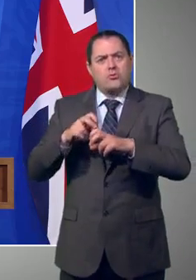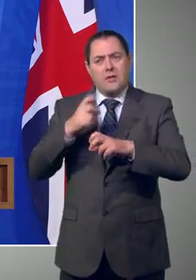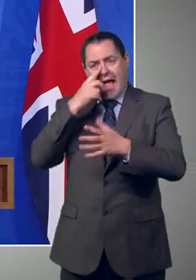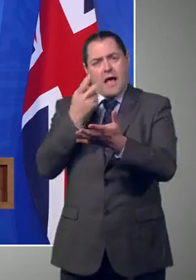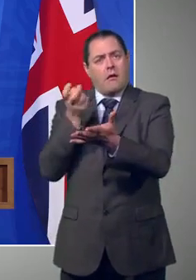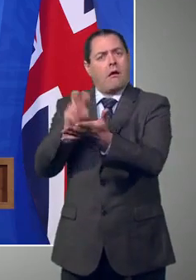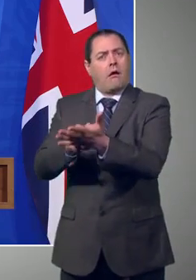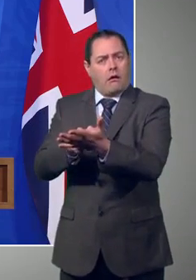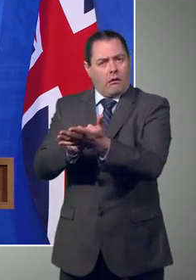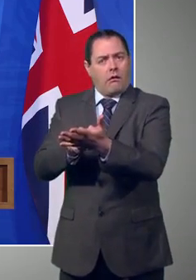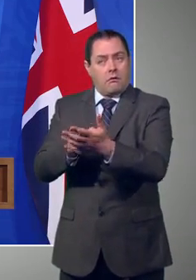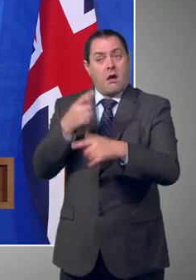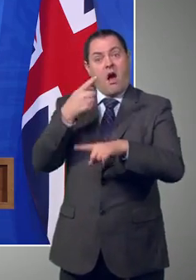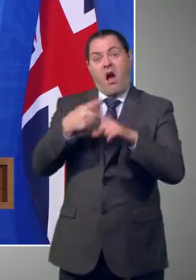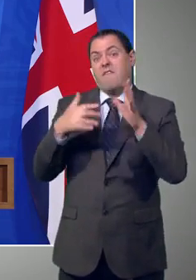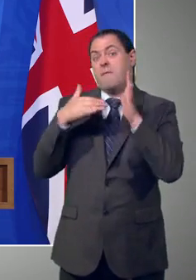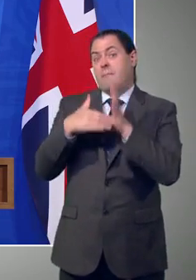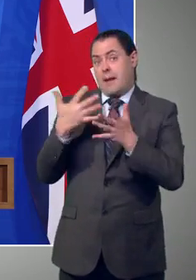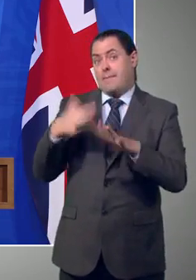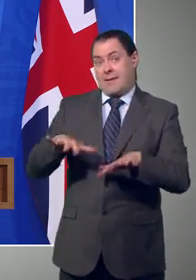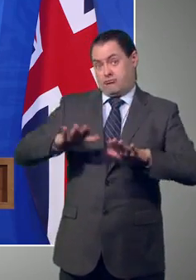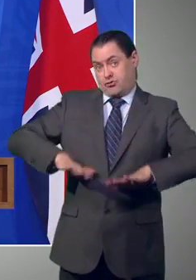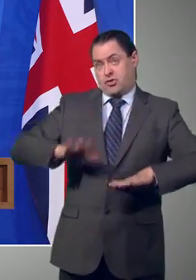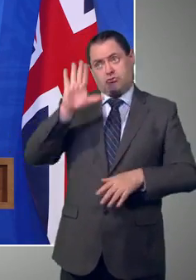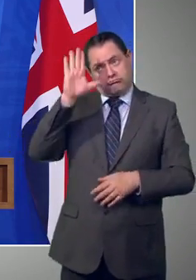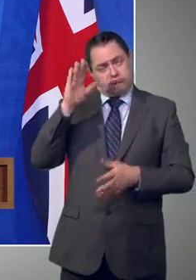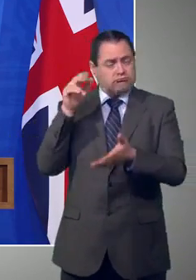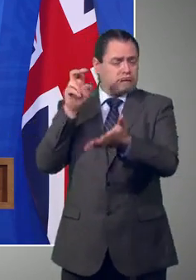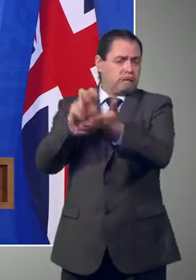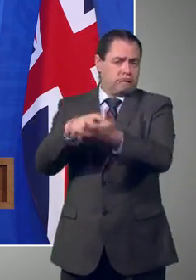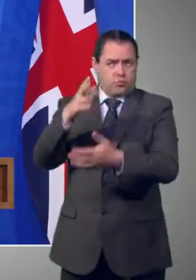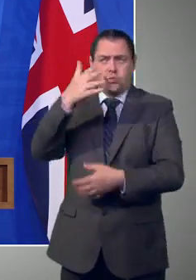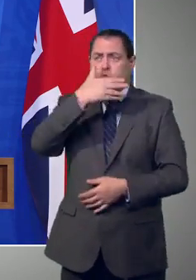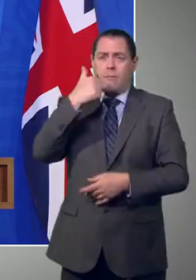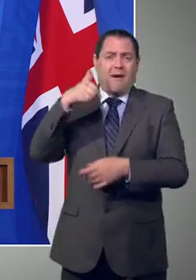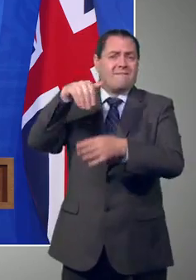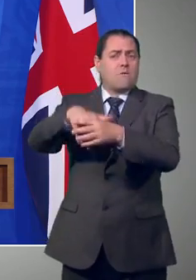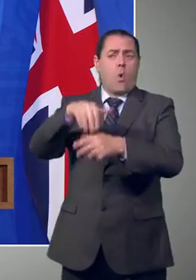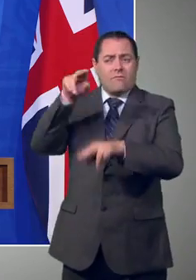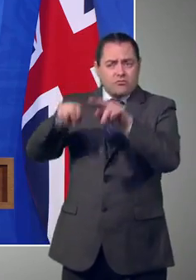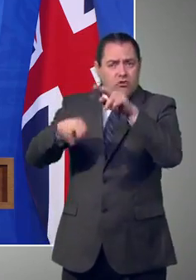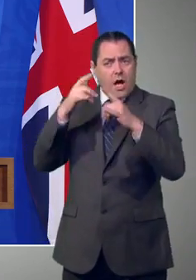Vaccine Research Registry is about having a group of people